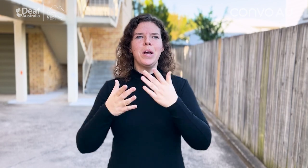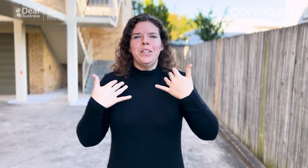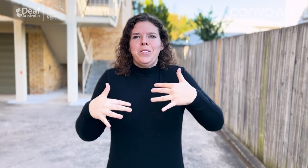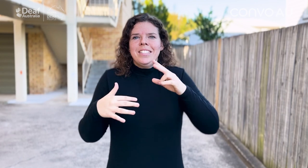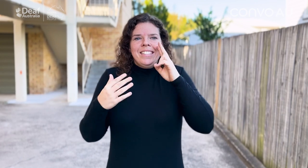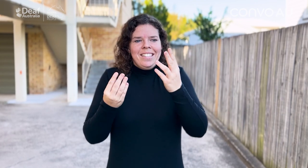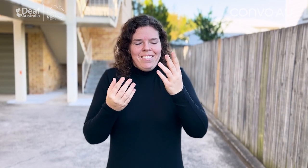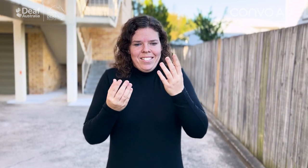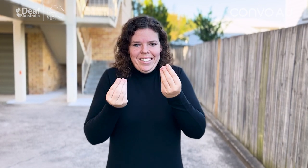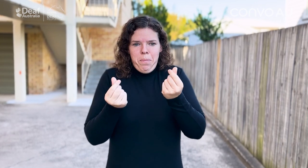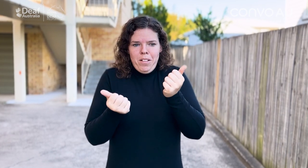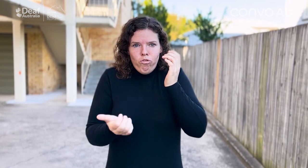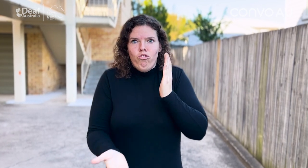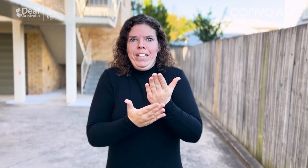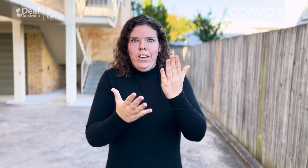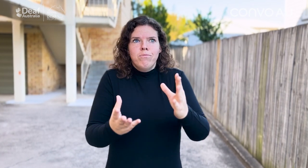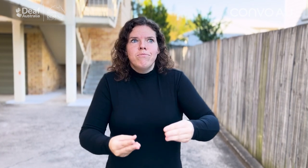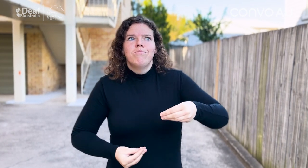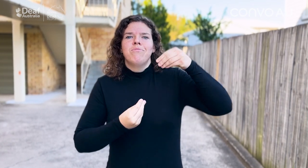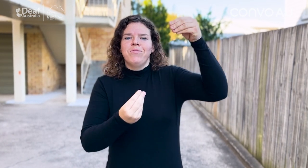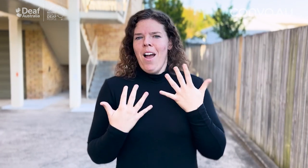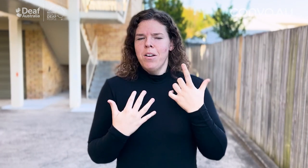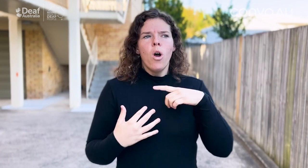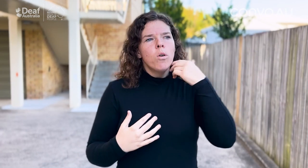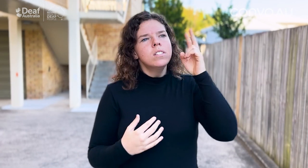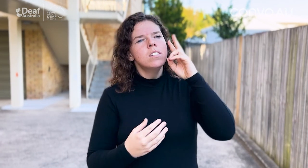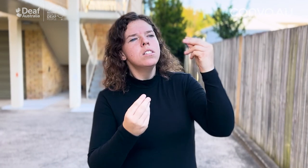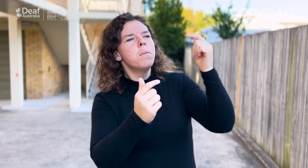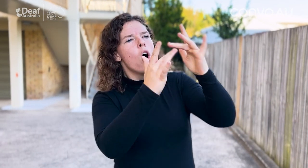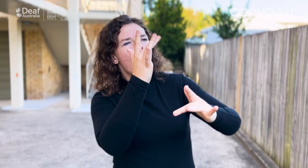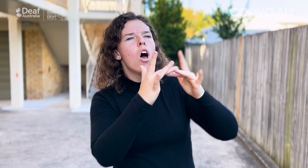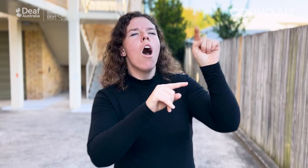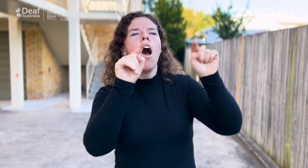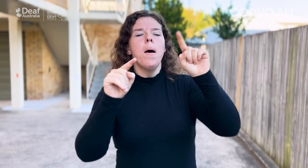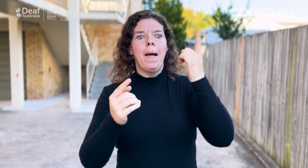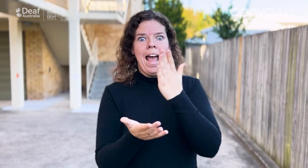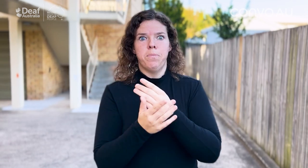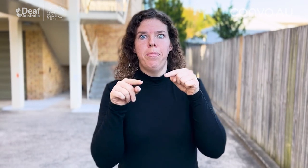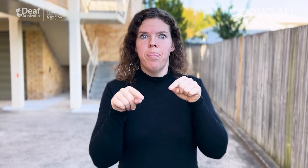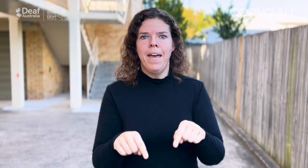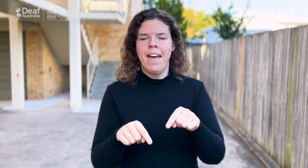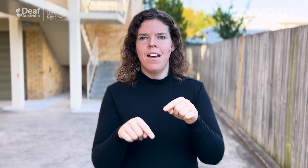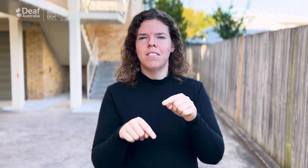It was exciting to see something real! I’ve seen information out there on the internet, but I actually got to be there in person,